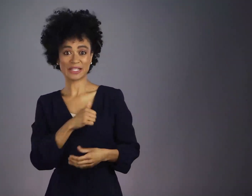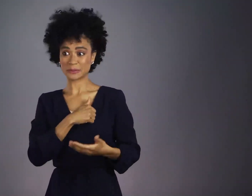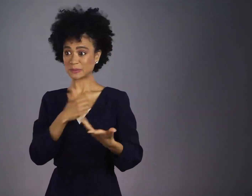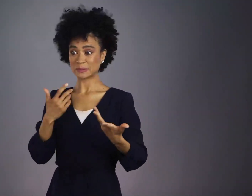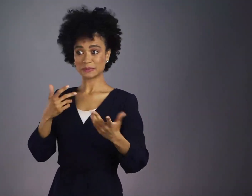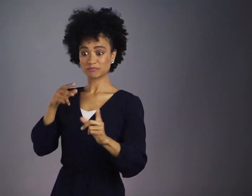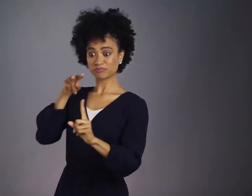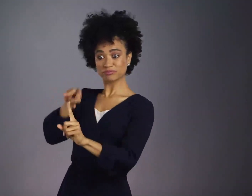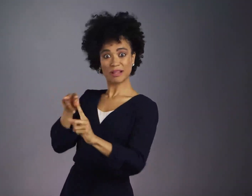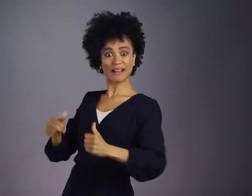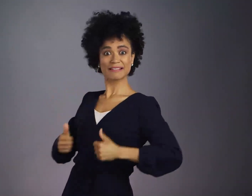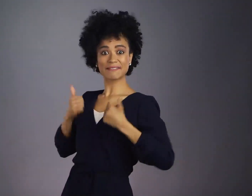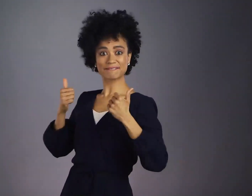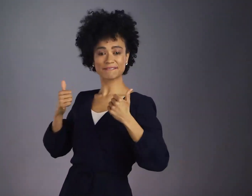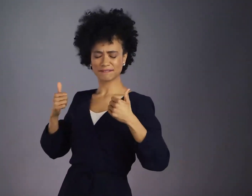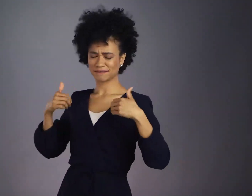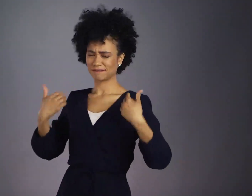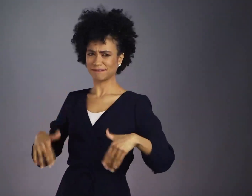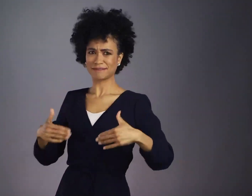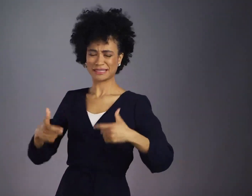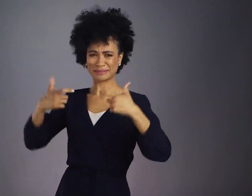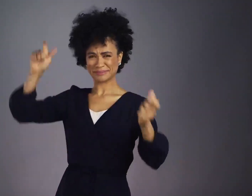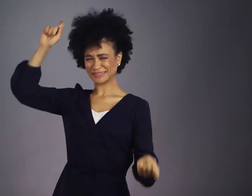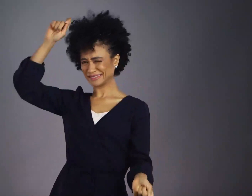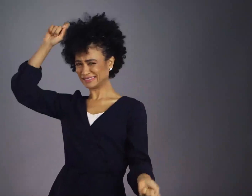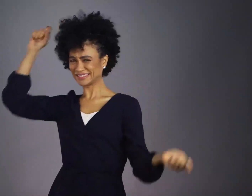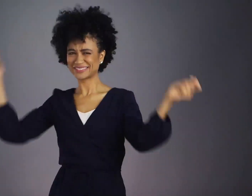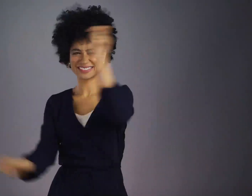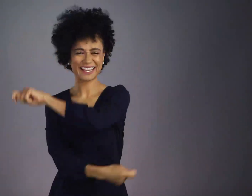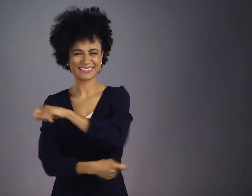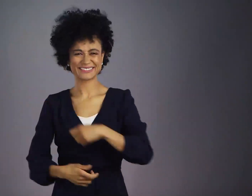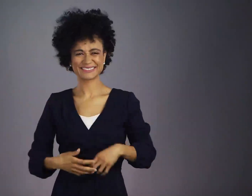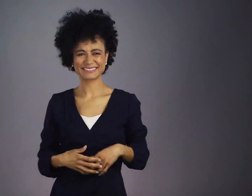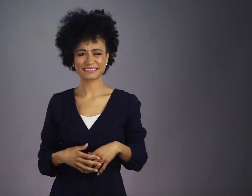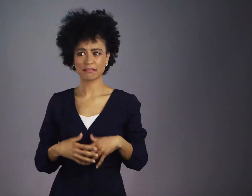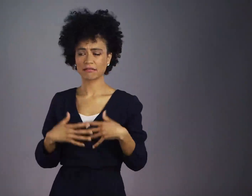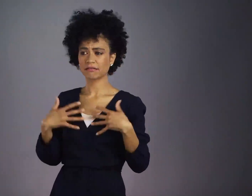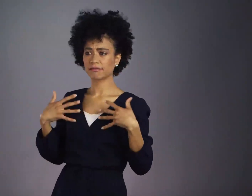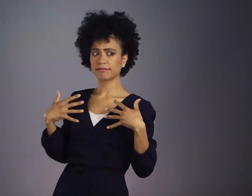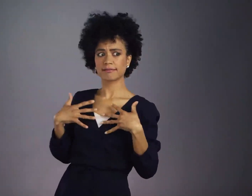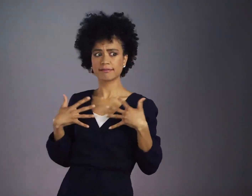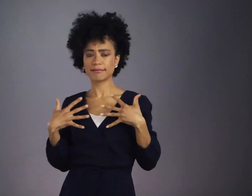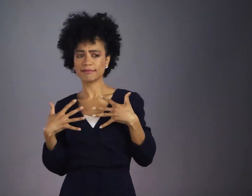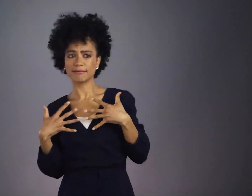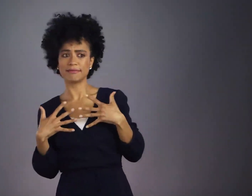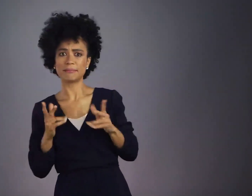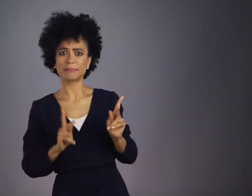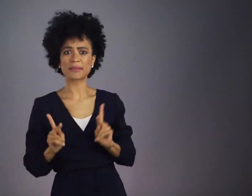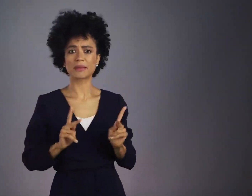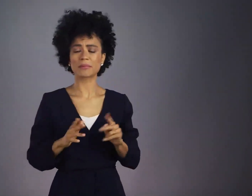Self-seeking will slip away. Our whole attitude and outlook upon life will change.